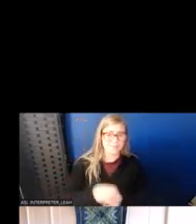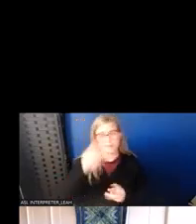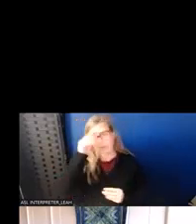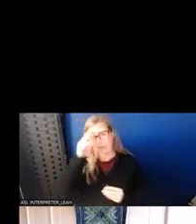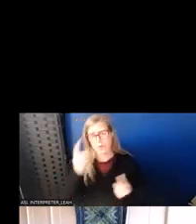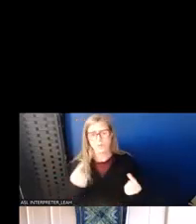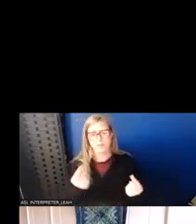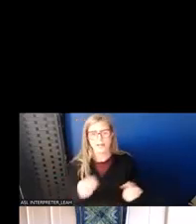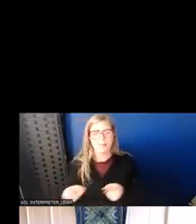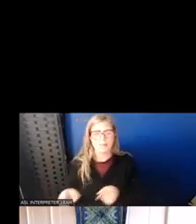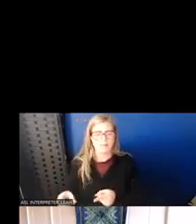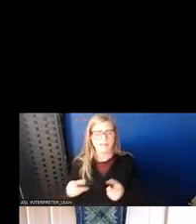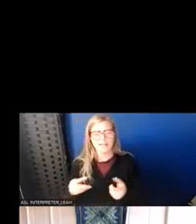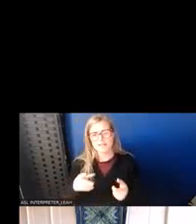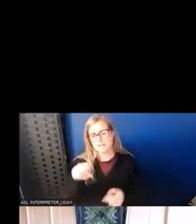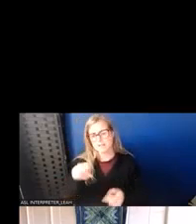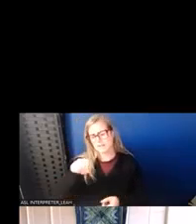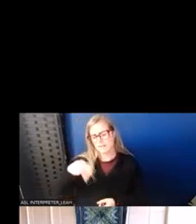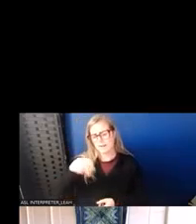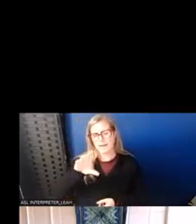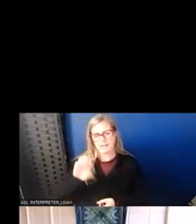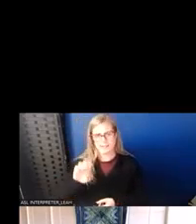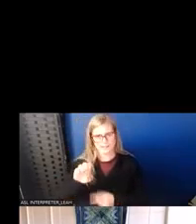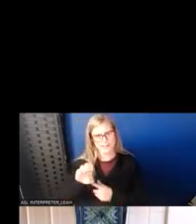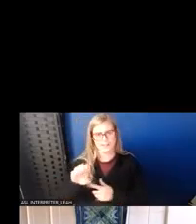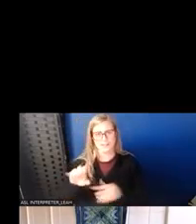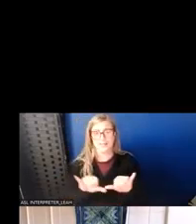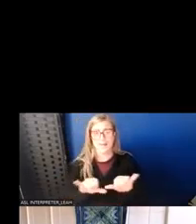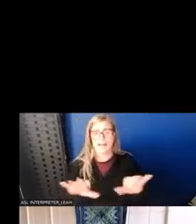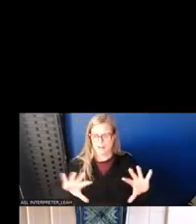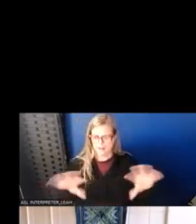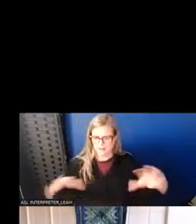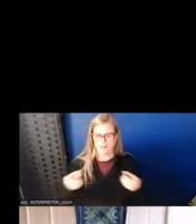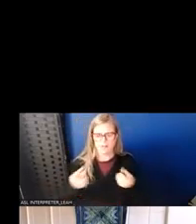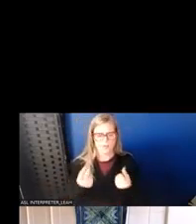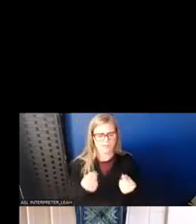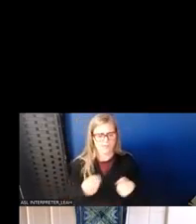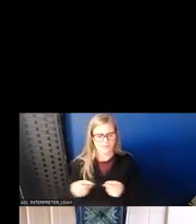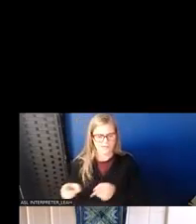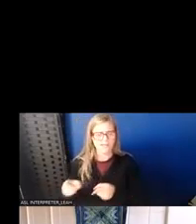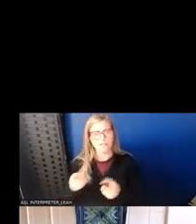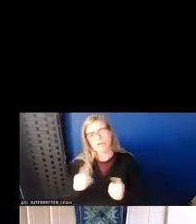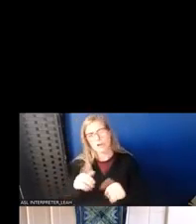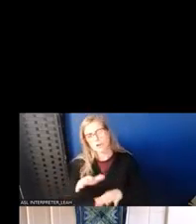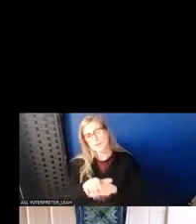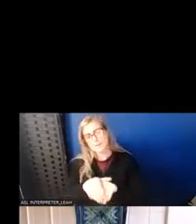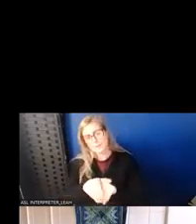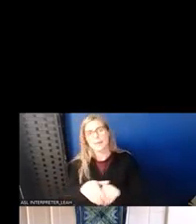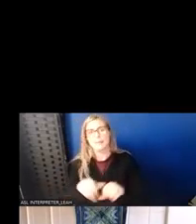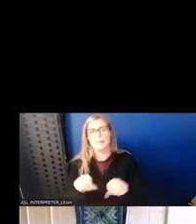and scale, it actually allows us to think about what and simulate possible solution sets in the future.